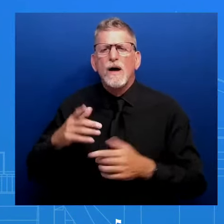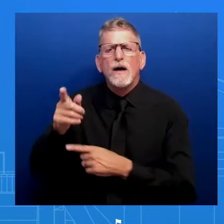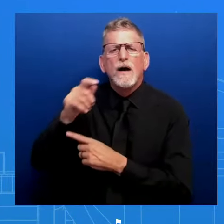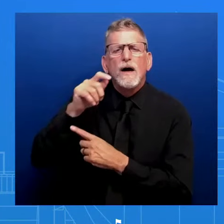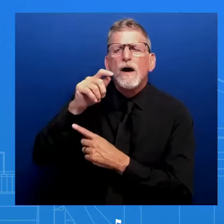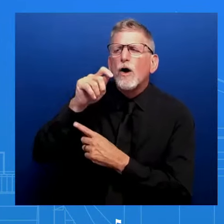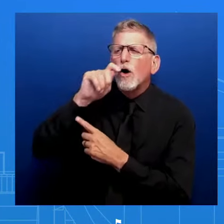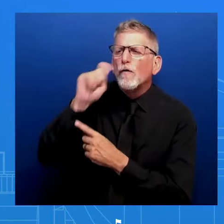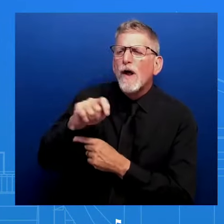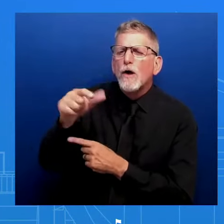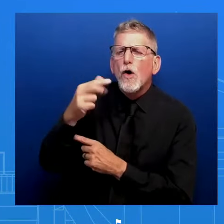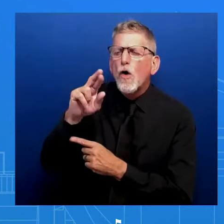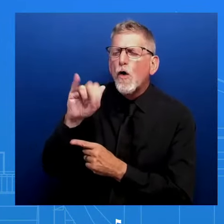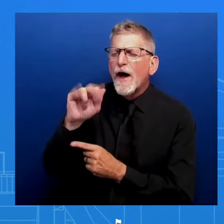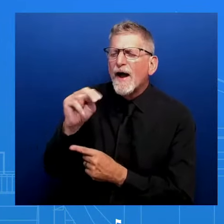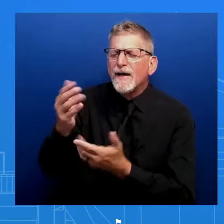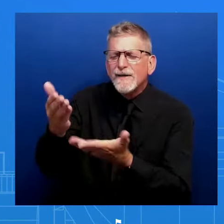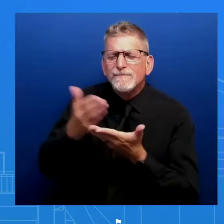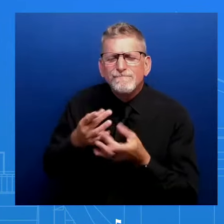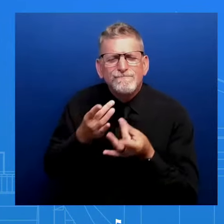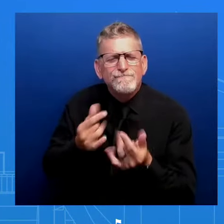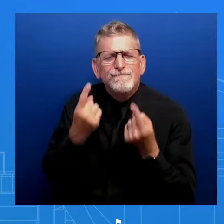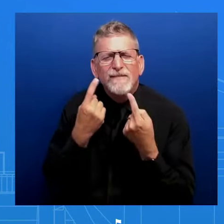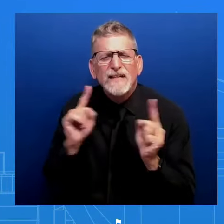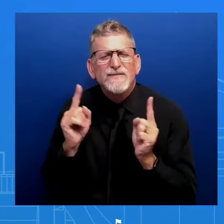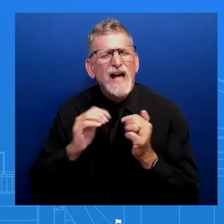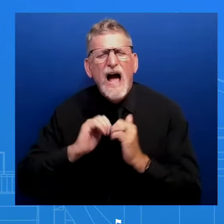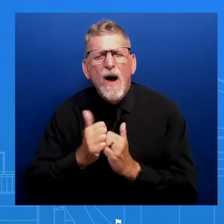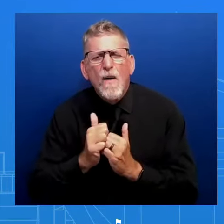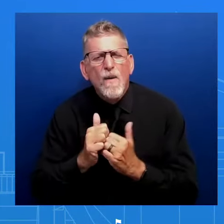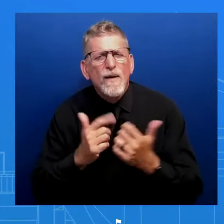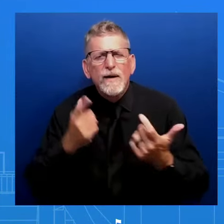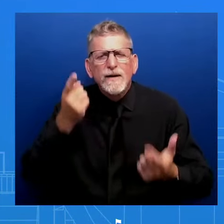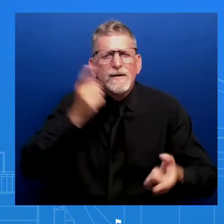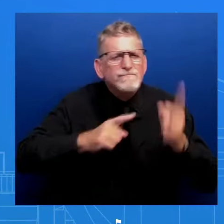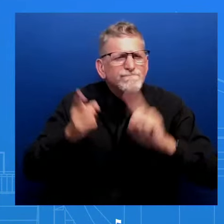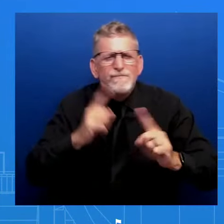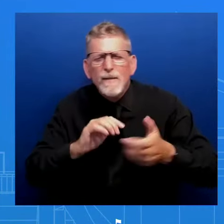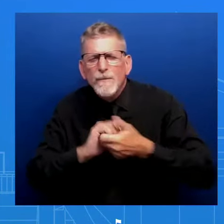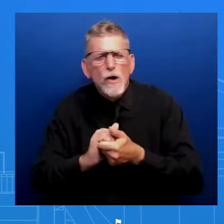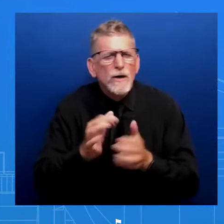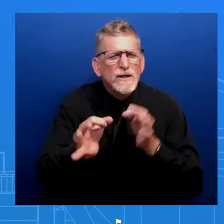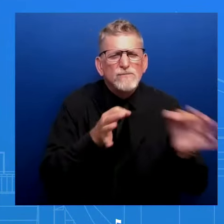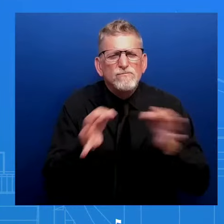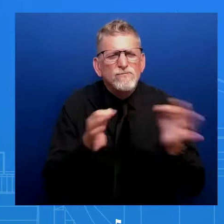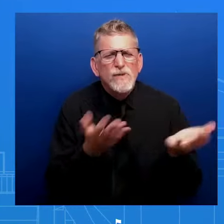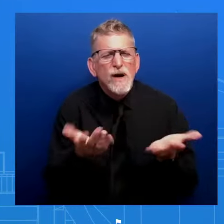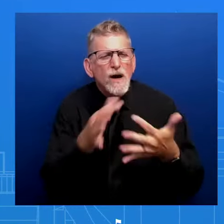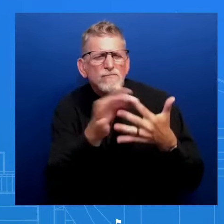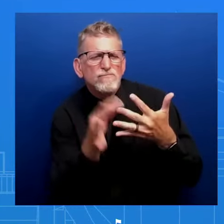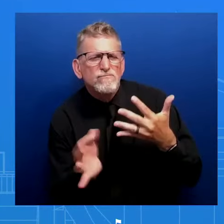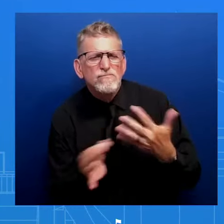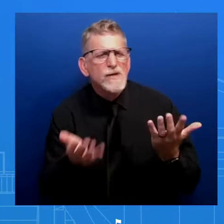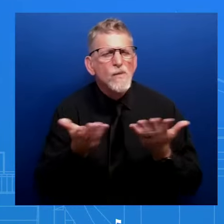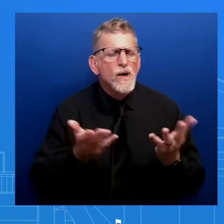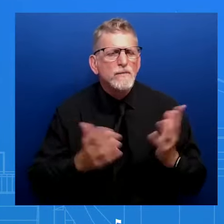What exactly are those alternatives? Mr. Kirby: Well, as I think I said to -- to April -- look -- look, the most efficient way is by ship.